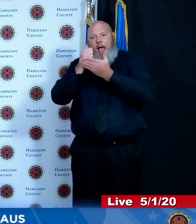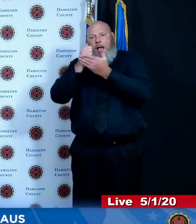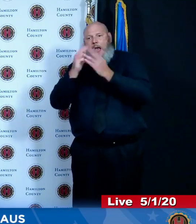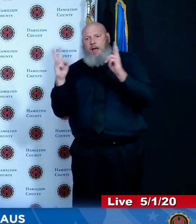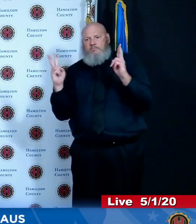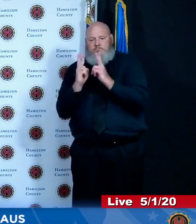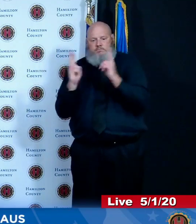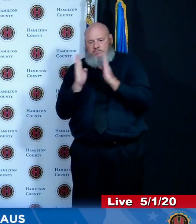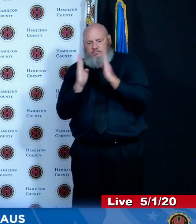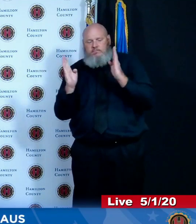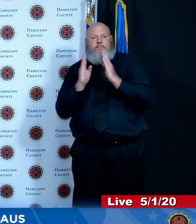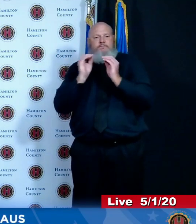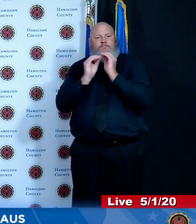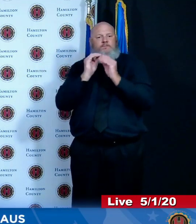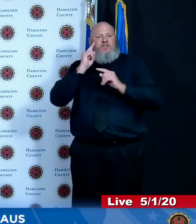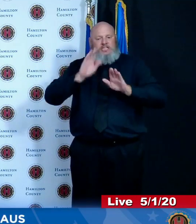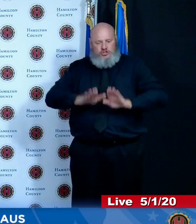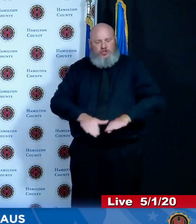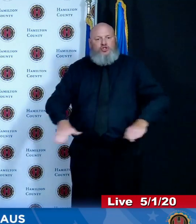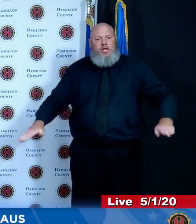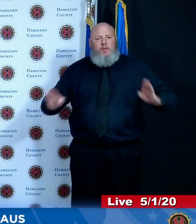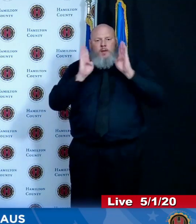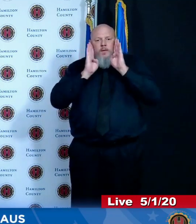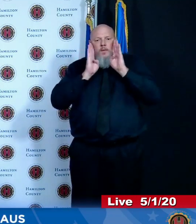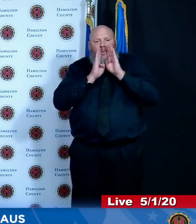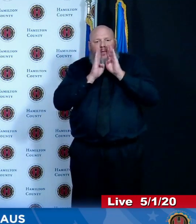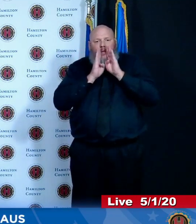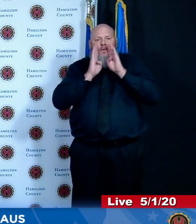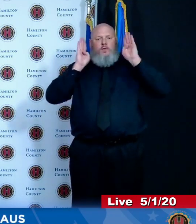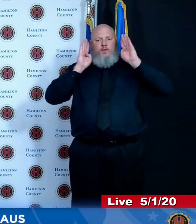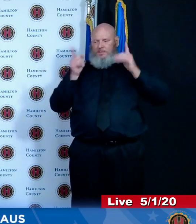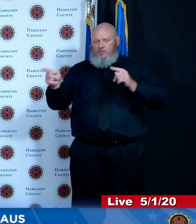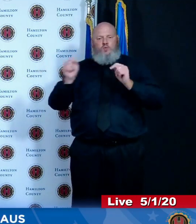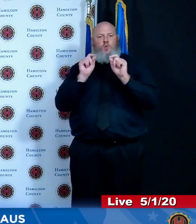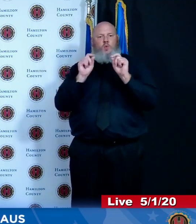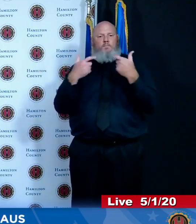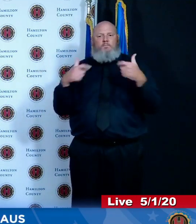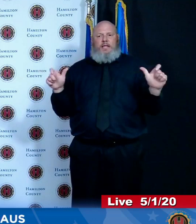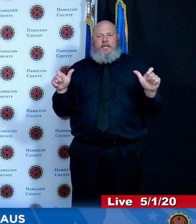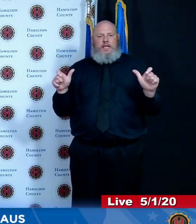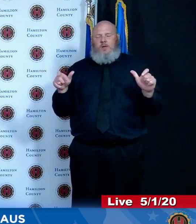and the answer was an enthusiastic yes and so they are now sewing child size